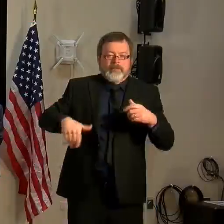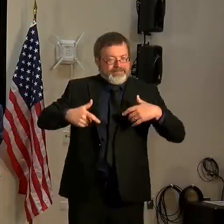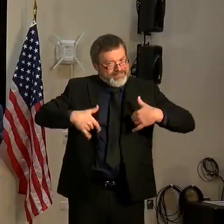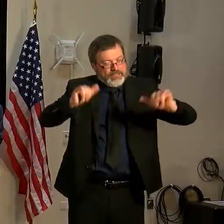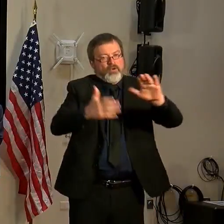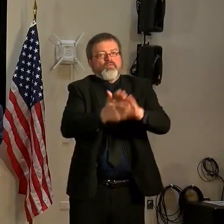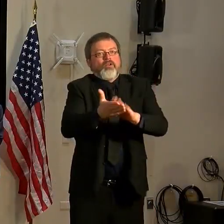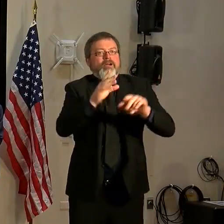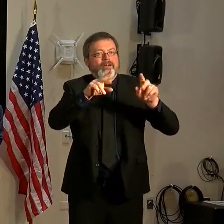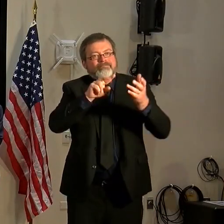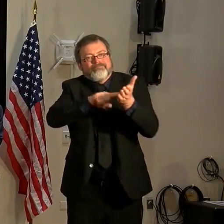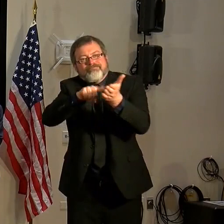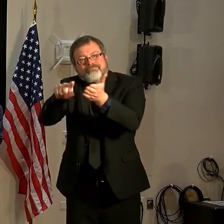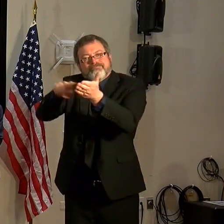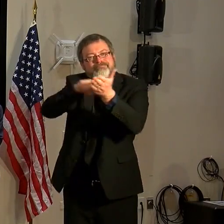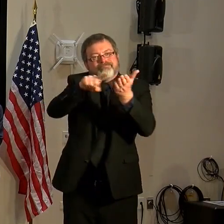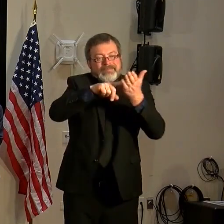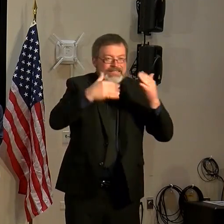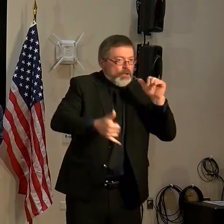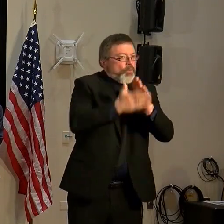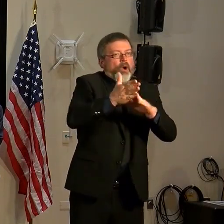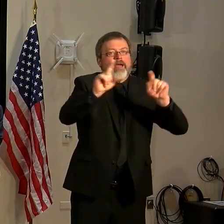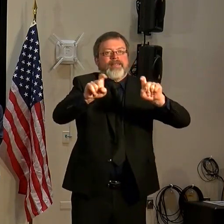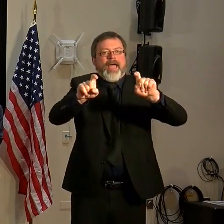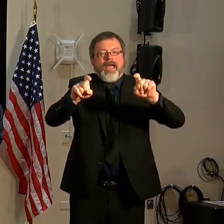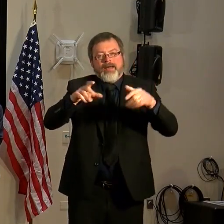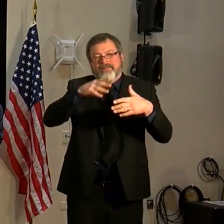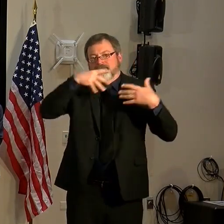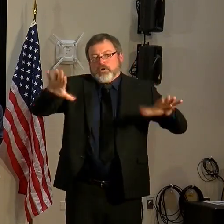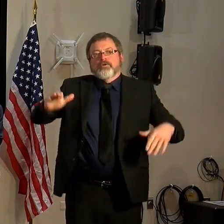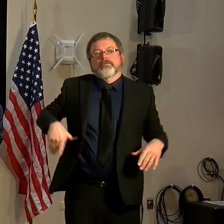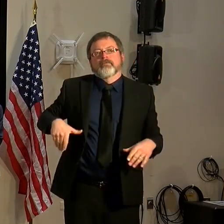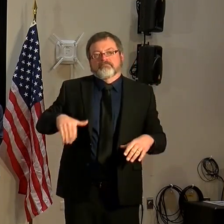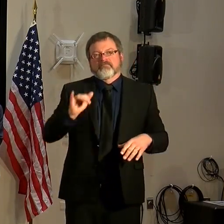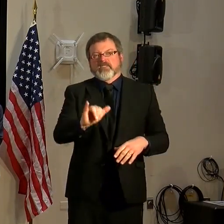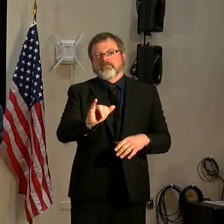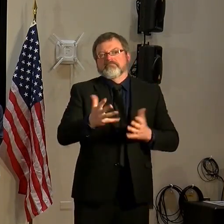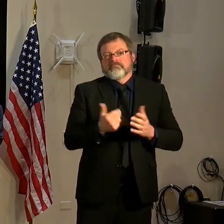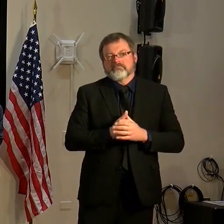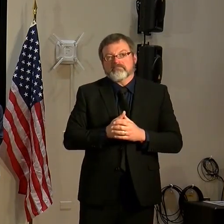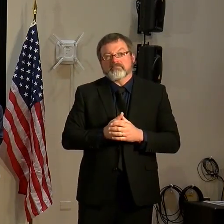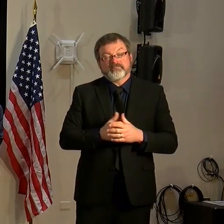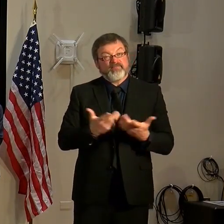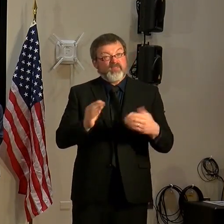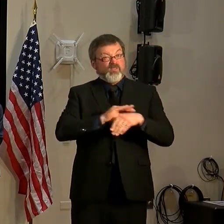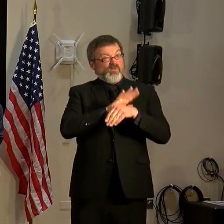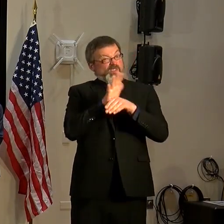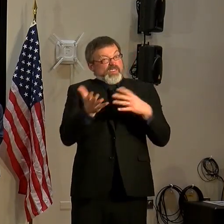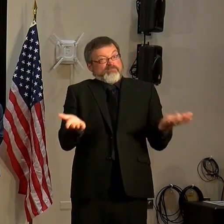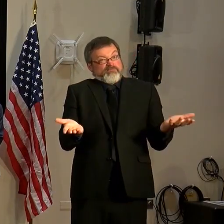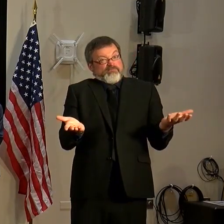LATEST DATA WAS NOT SURPRISING. MARK LEVINE"This is the nature of this virus. When we find clusters or identify outbreaks, we expect